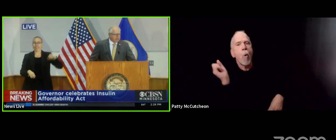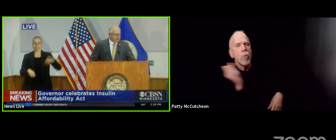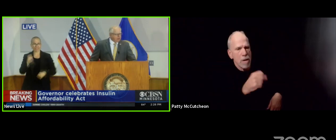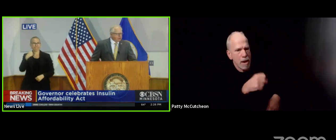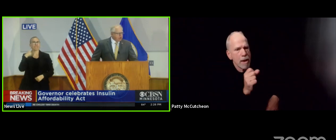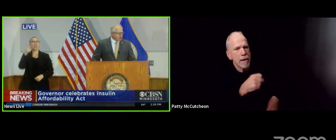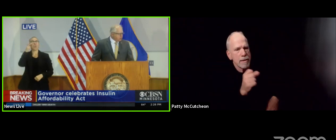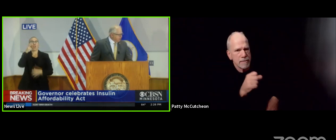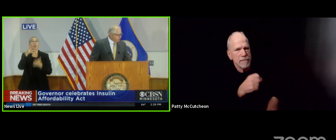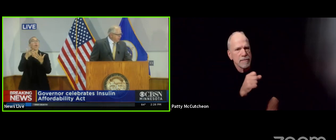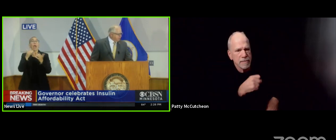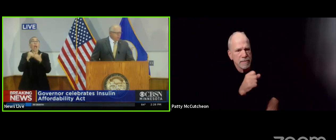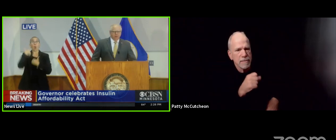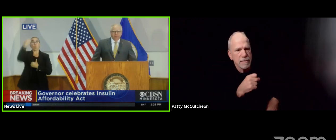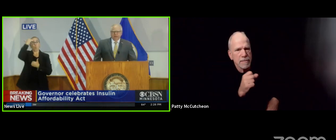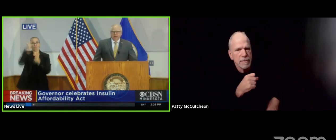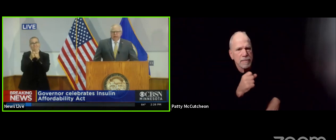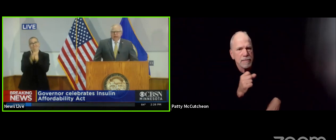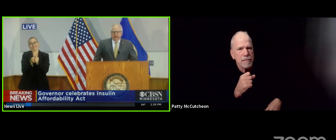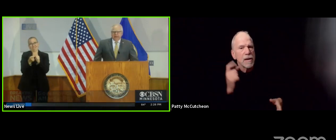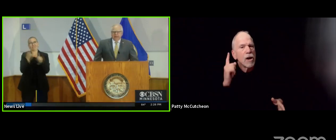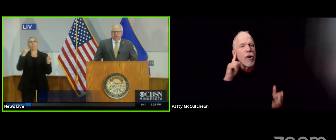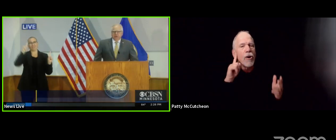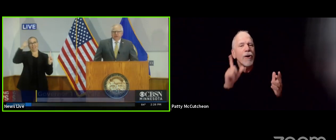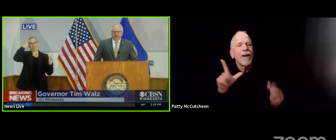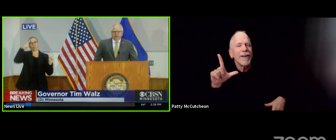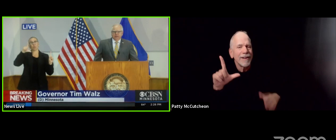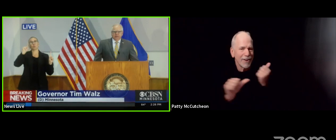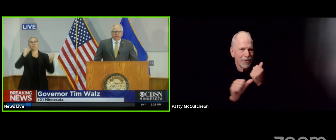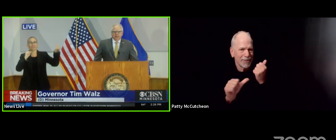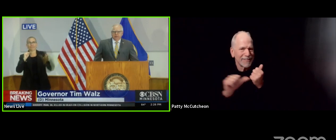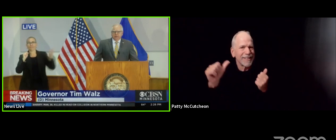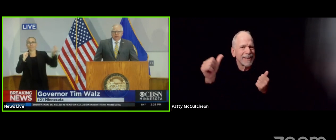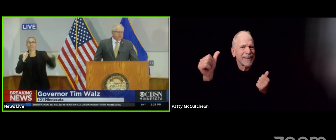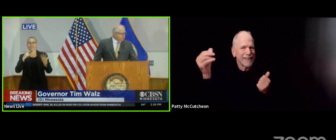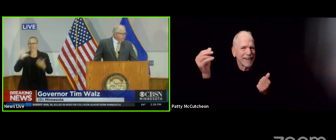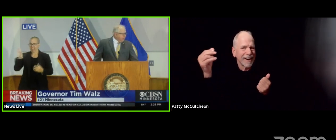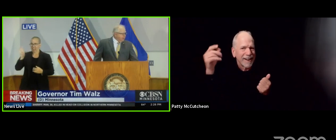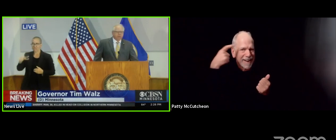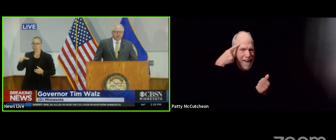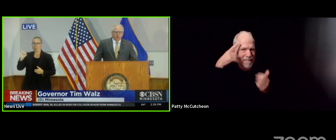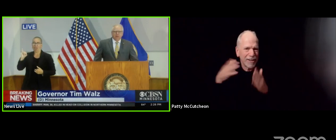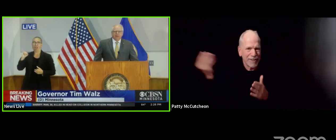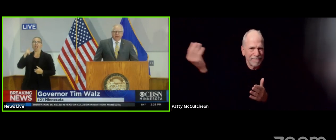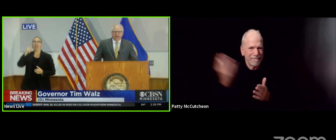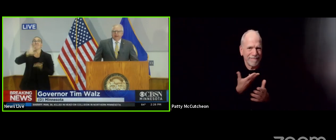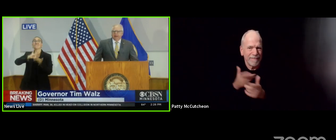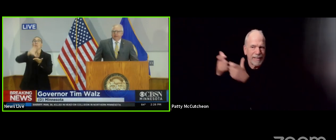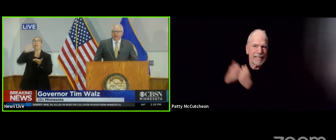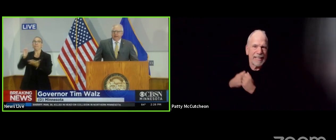GOVERNOR, WHO KEEPS ME INFORMED. AND IT WAS A -- I'LL JUST BE CANDID, IT WAS A WHAT THE HELL?